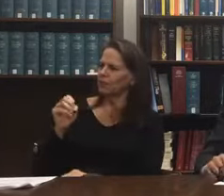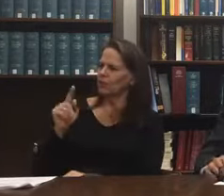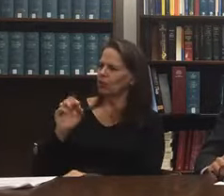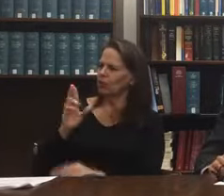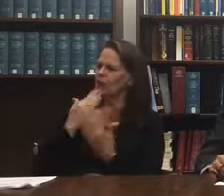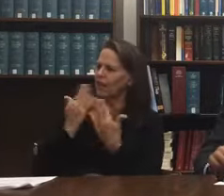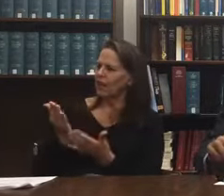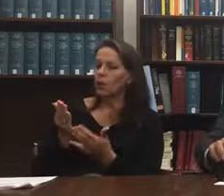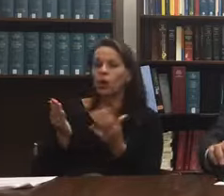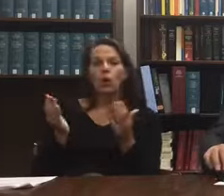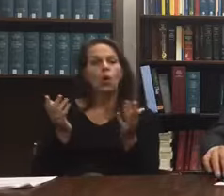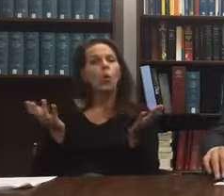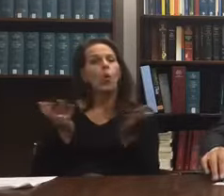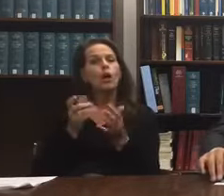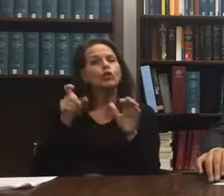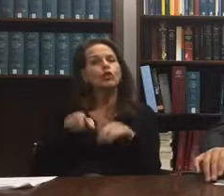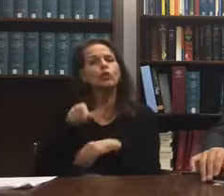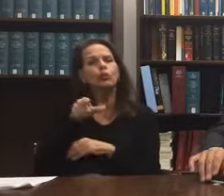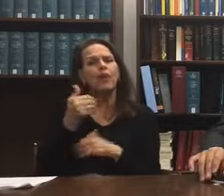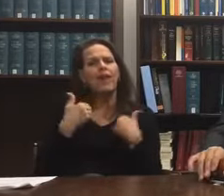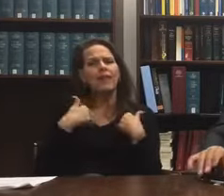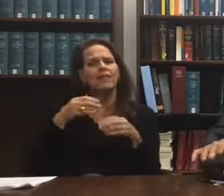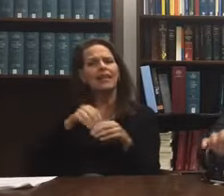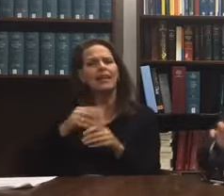the hearing what should you have with you well you should have the exhibits